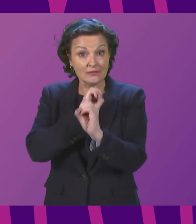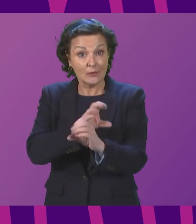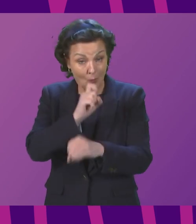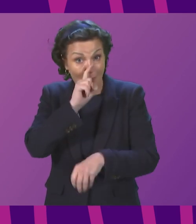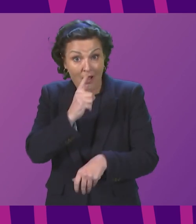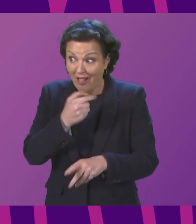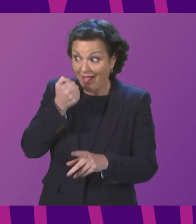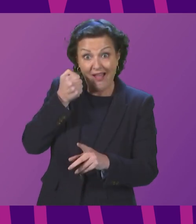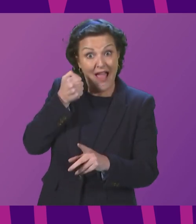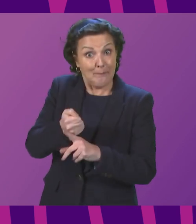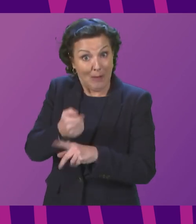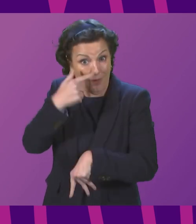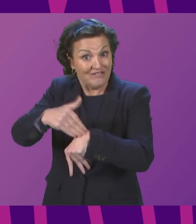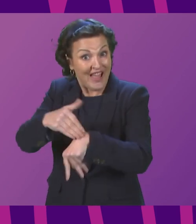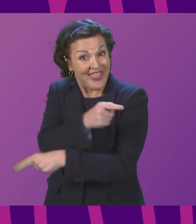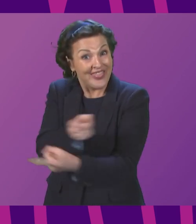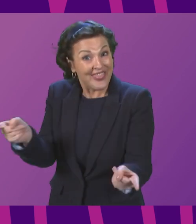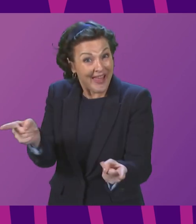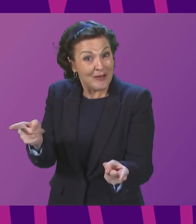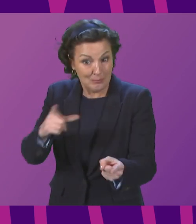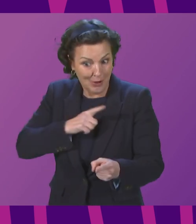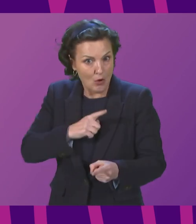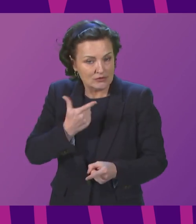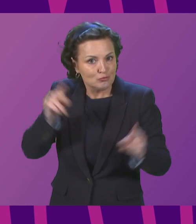rules and testing will have an impact on care homes, so I will arrange for updated guidance